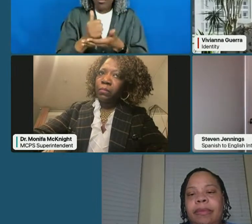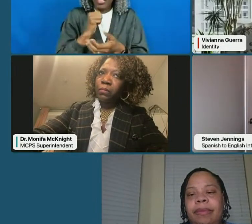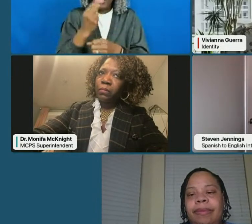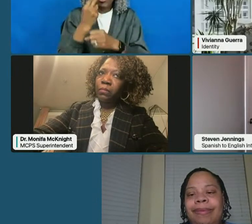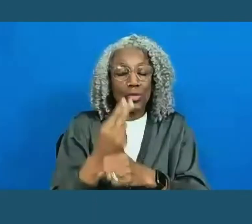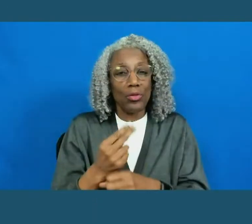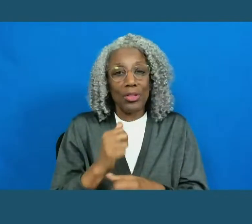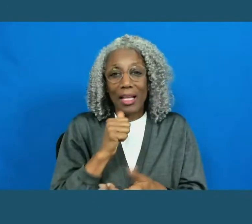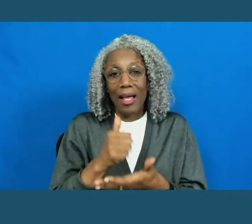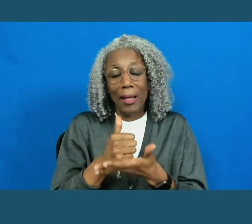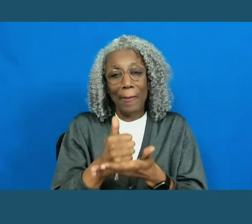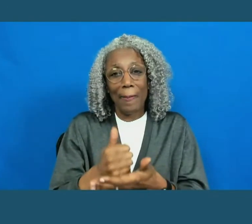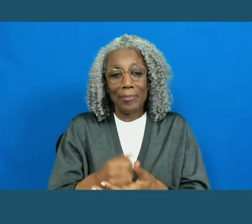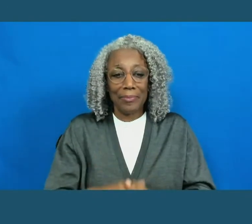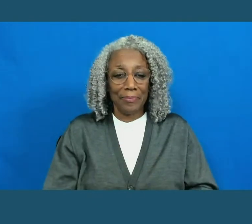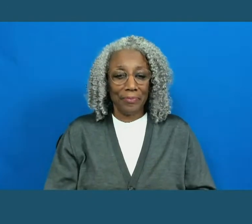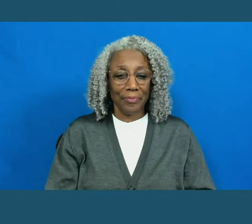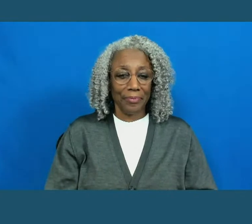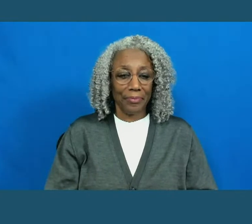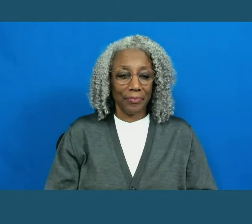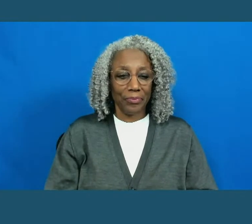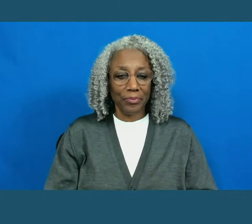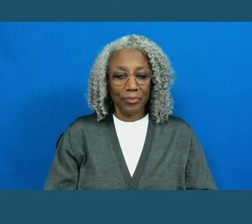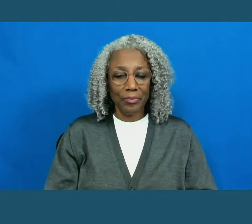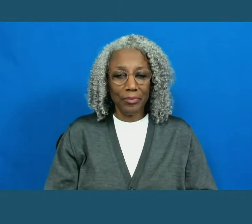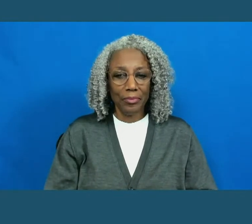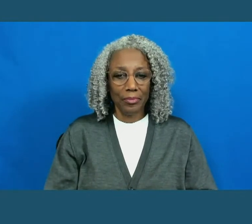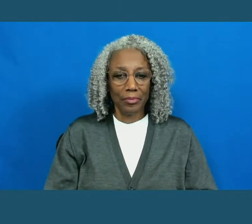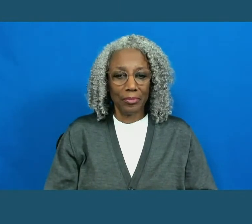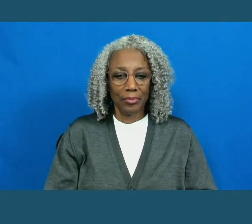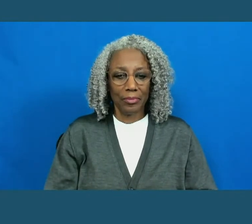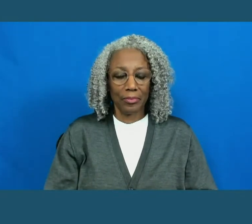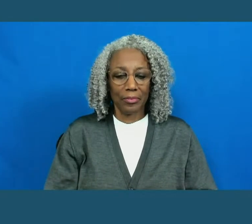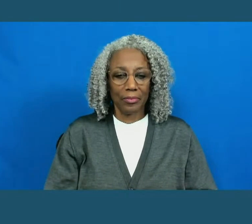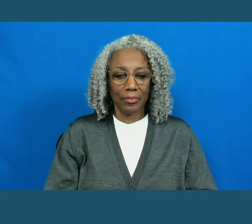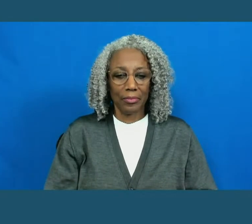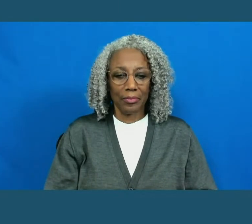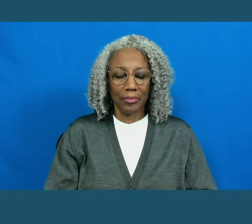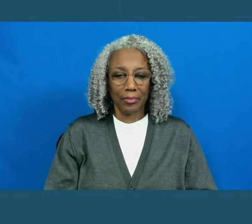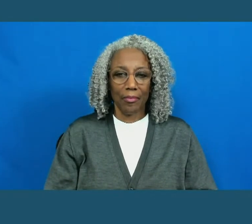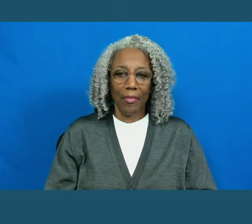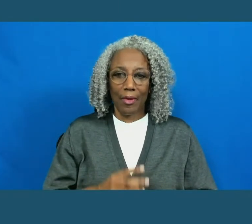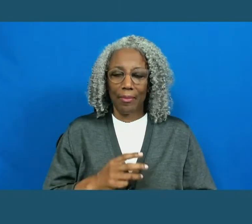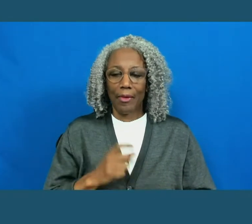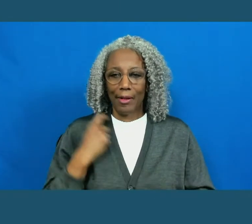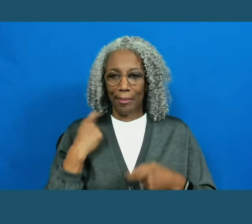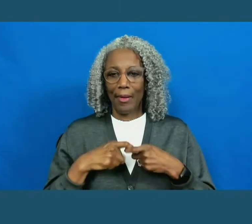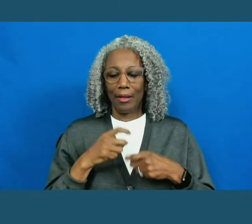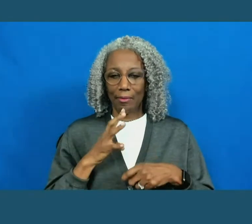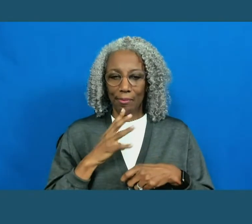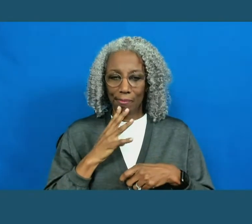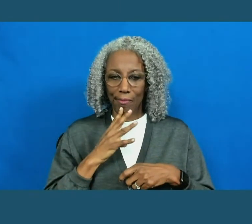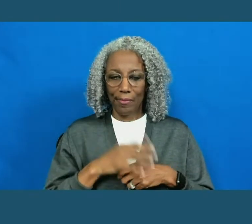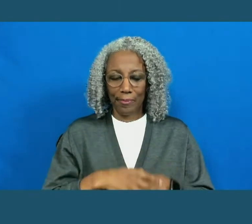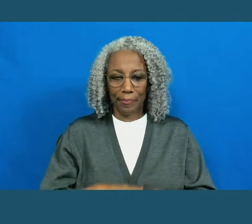been using have not been useful. Okay, maybe Hana. Reduce the